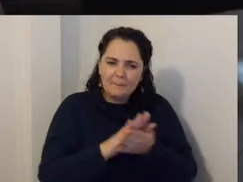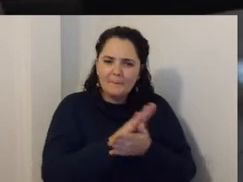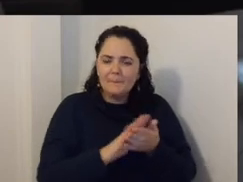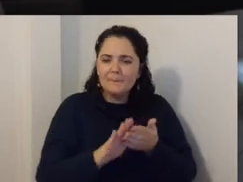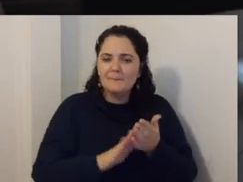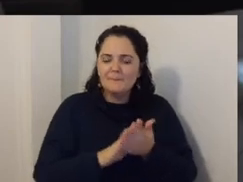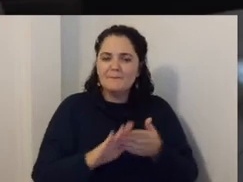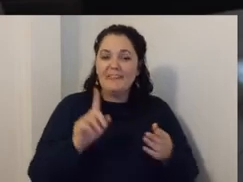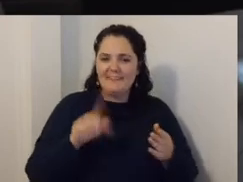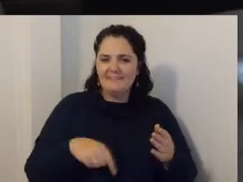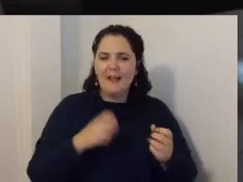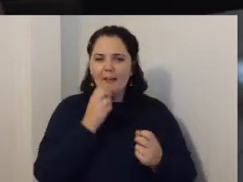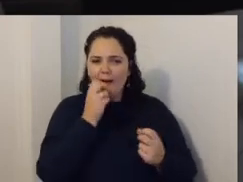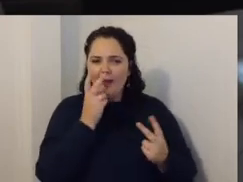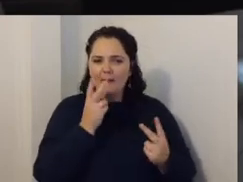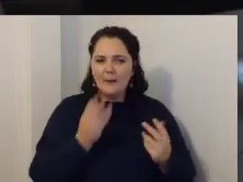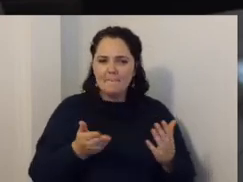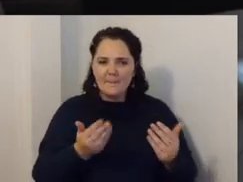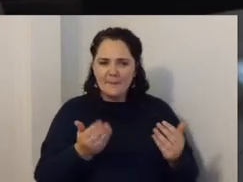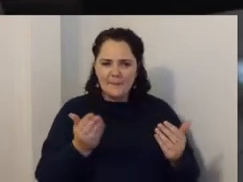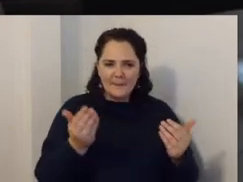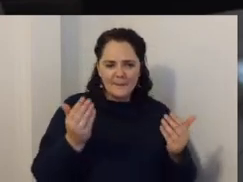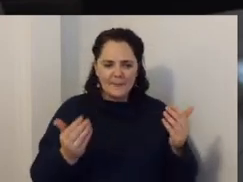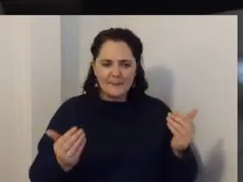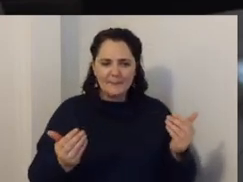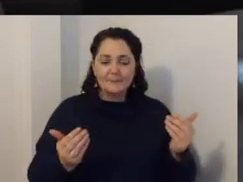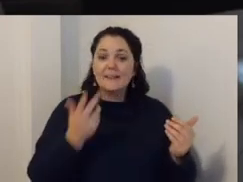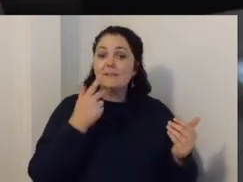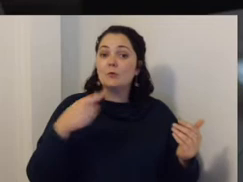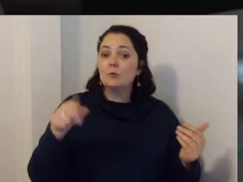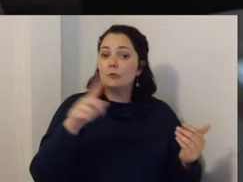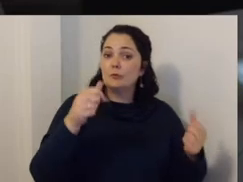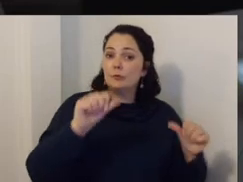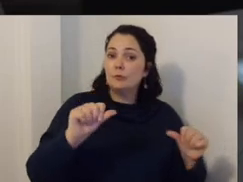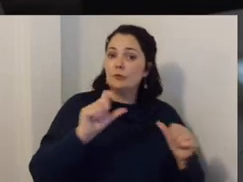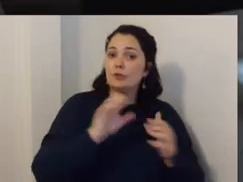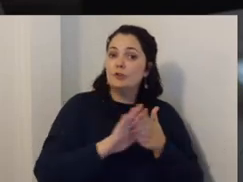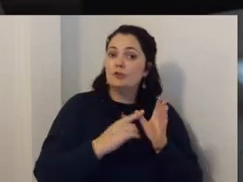out and drawing the light back in. For those of you who are working charcoal, start with that charcoal